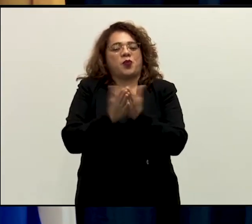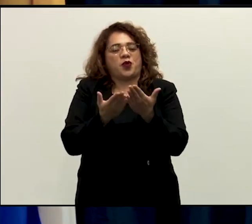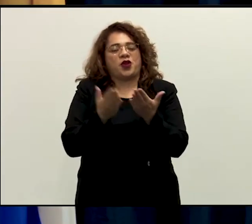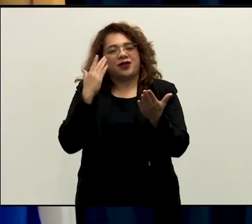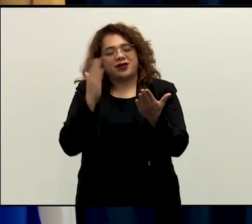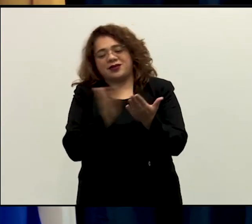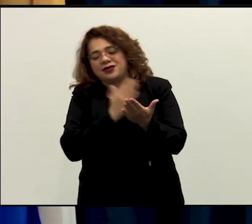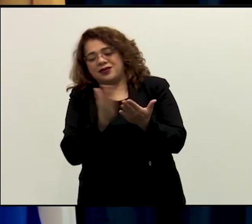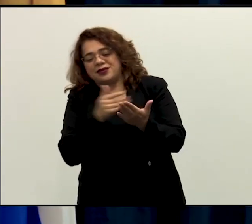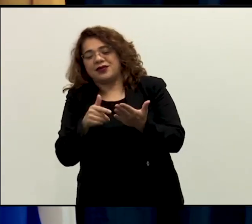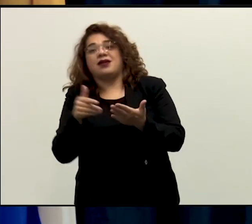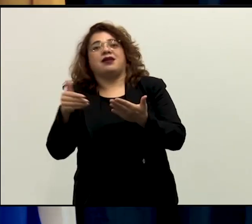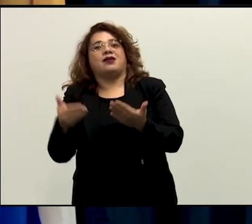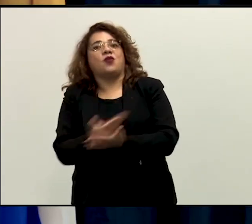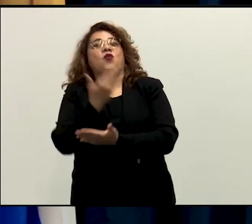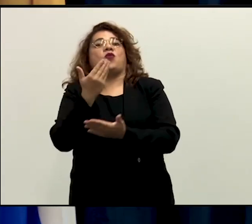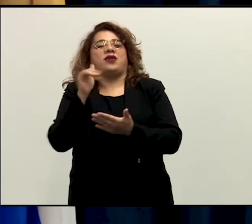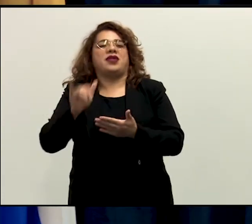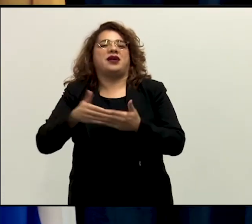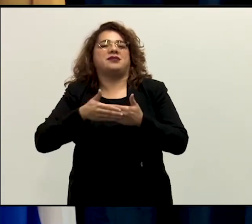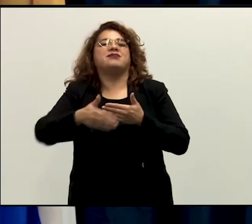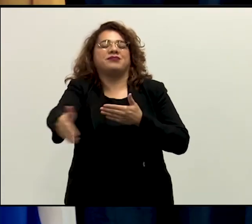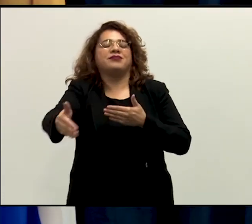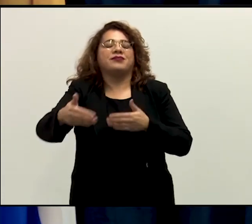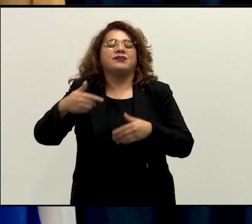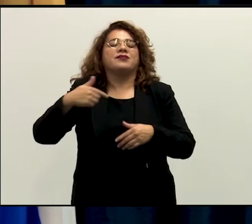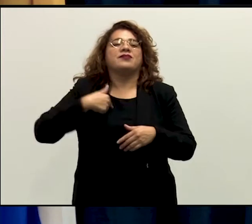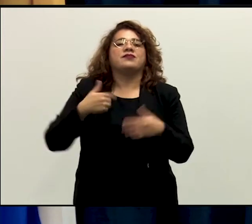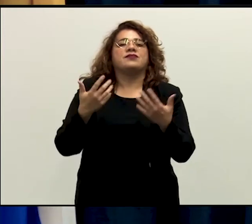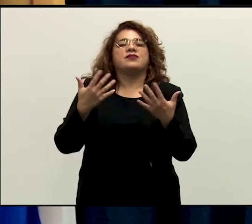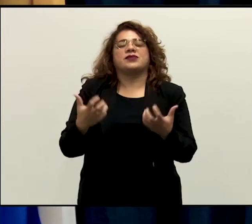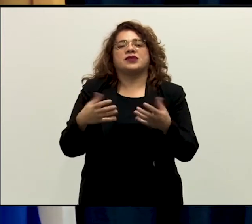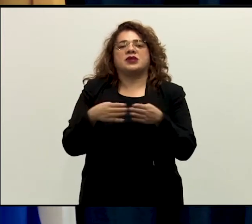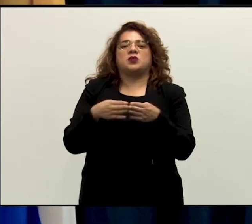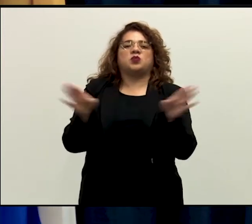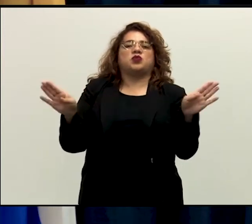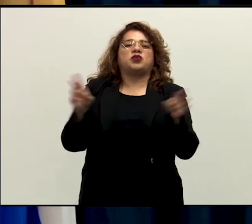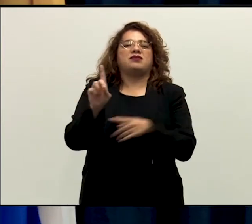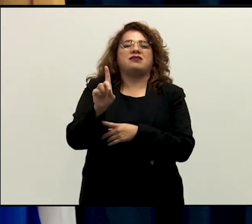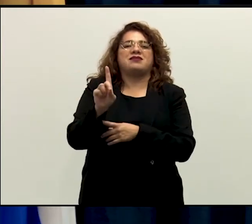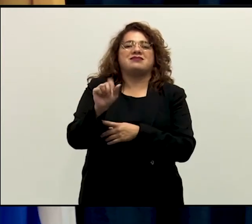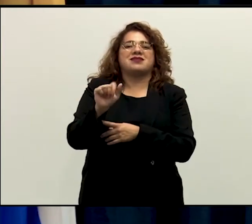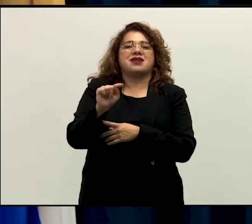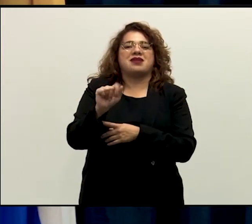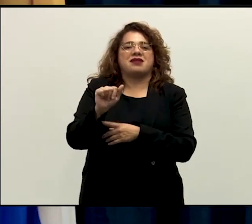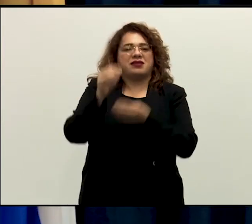I want to just start by making some, some broader data points and then talk about a few things.